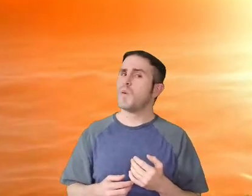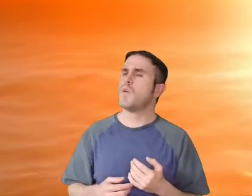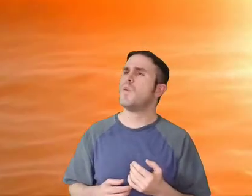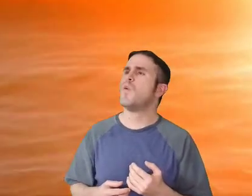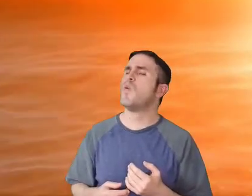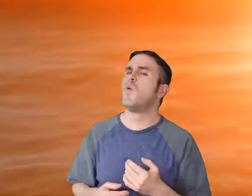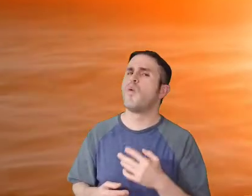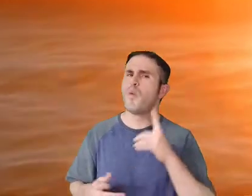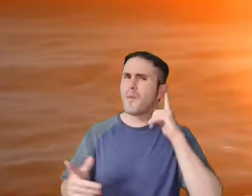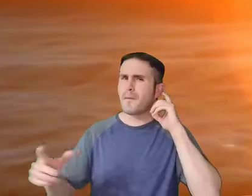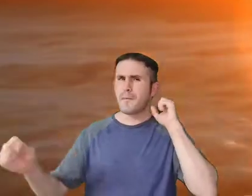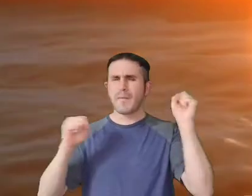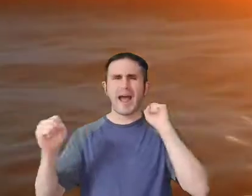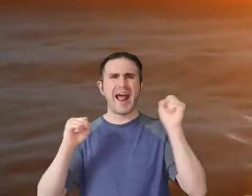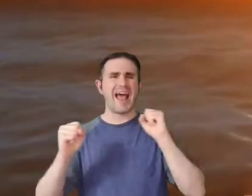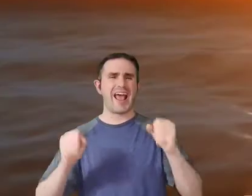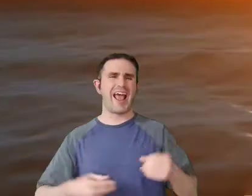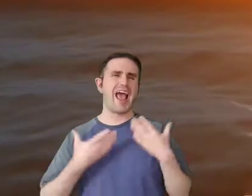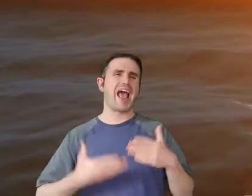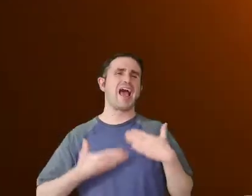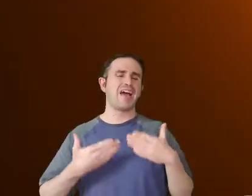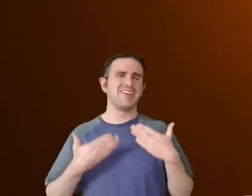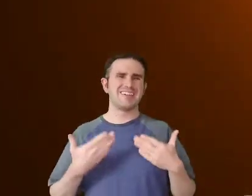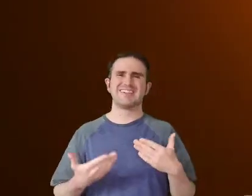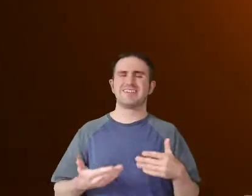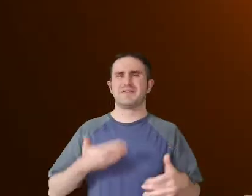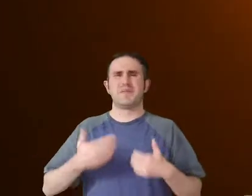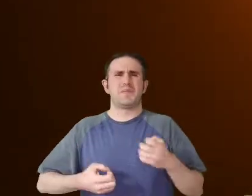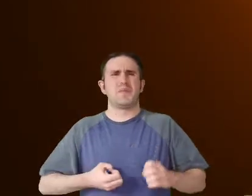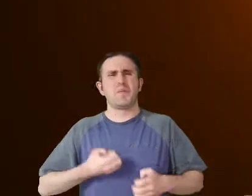That they're very just bright, cheery; they make you feel good! It's kind of energizing!